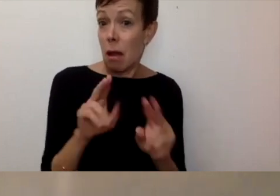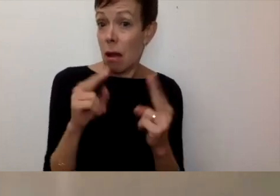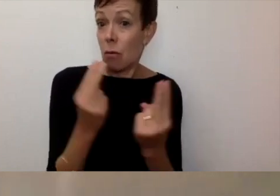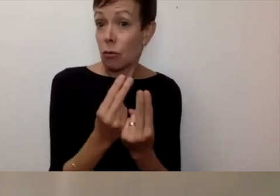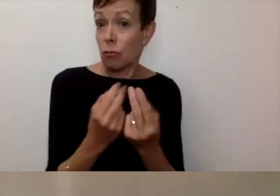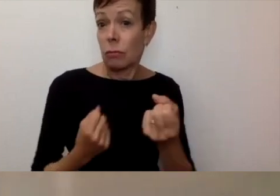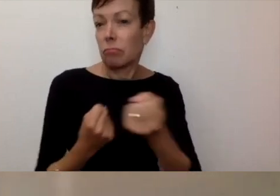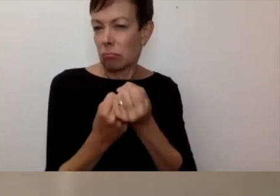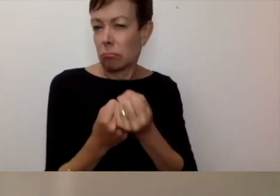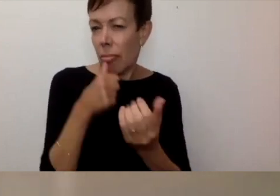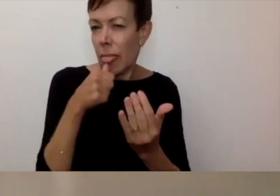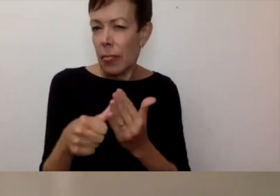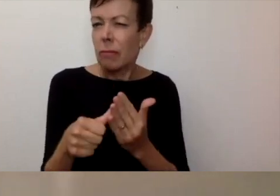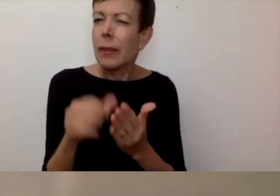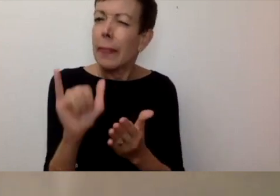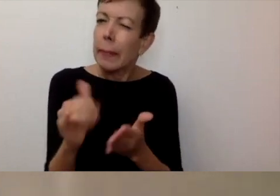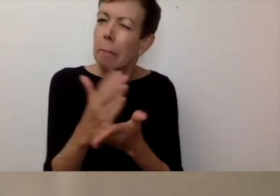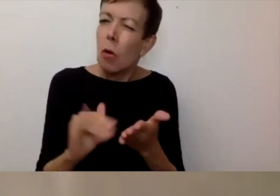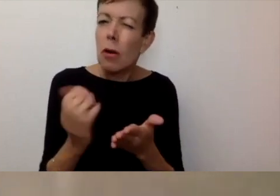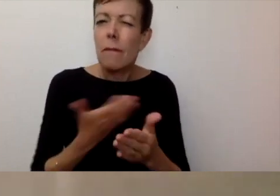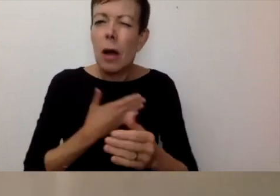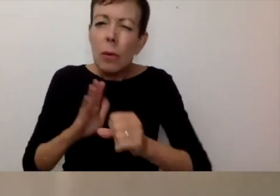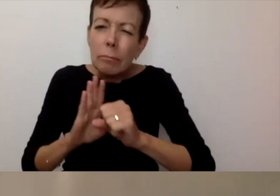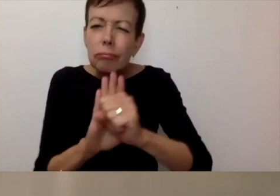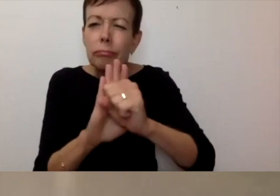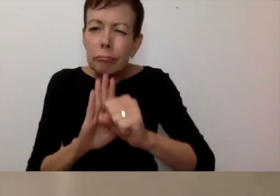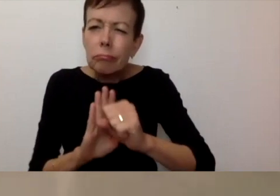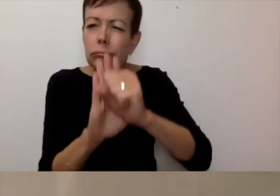actions that we're taking to advocate for a better remuneration and